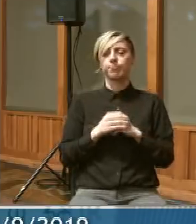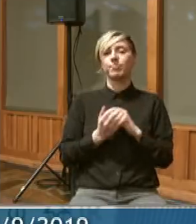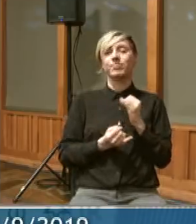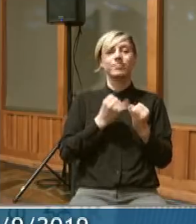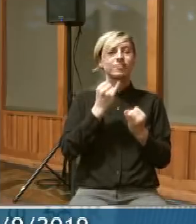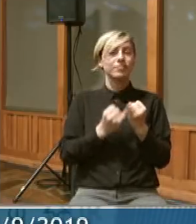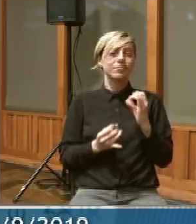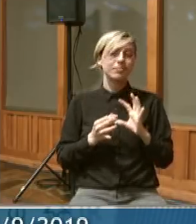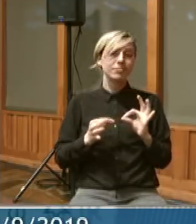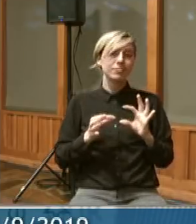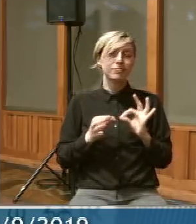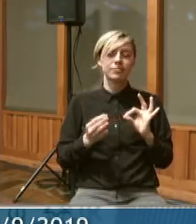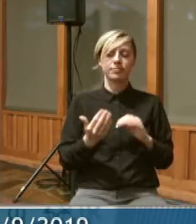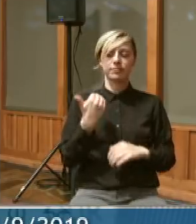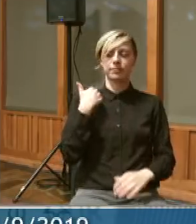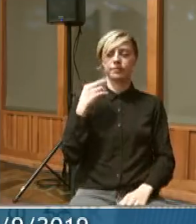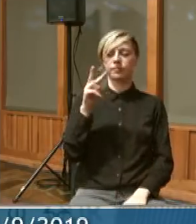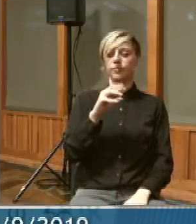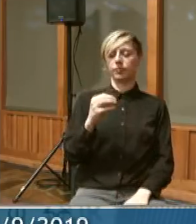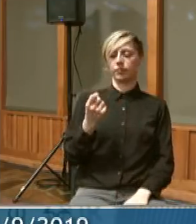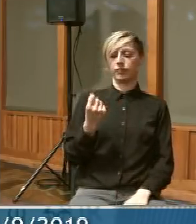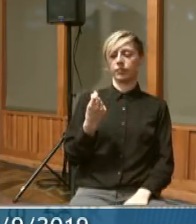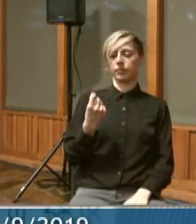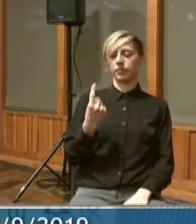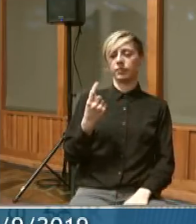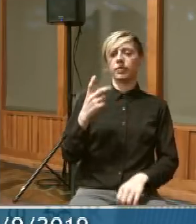EXAMINE AND IMPLEMENT SOME OR ALL OF THESE PROPOSALS.